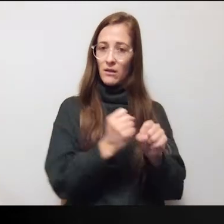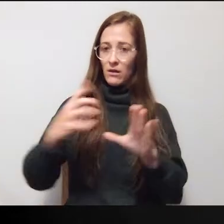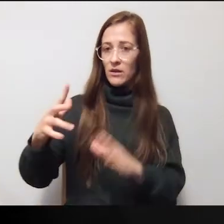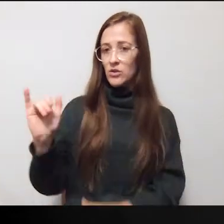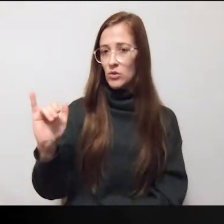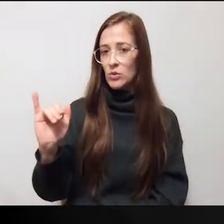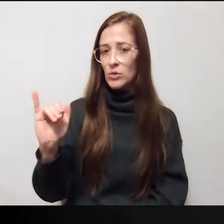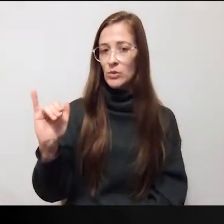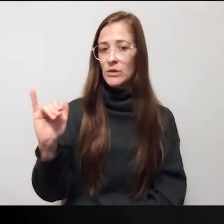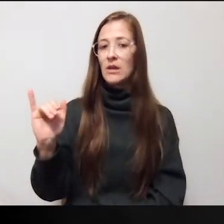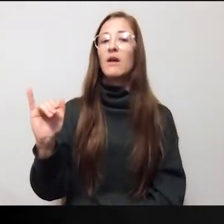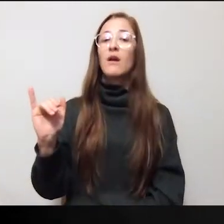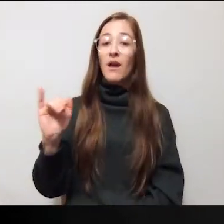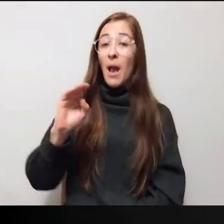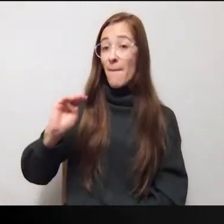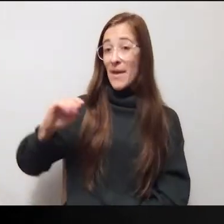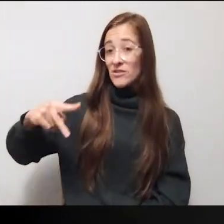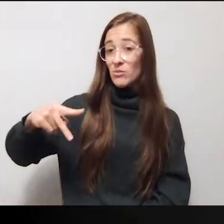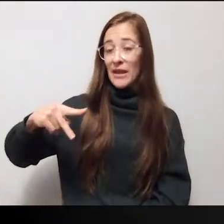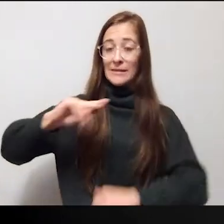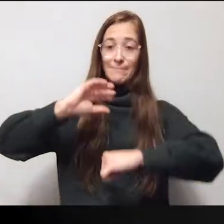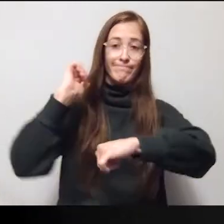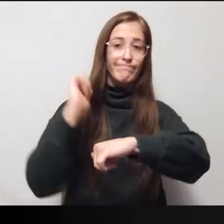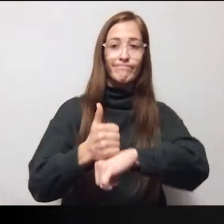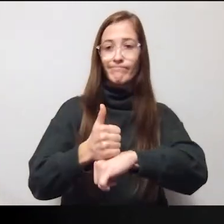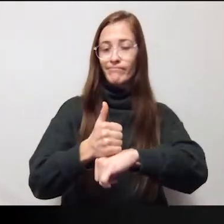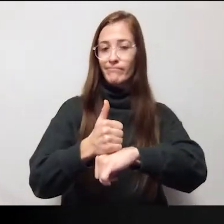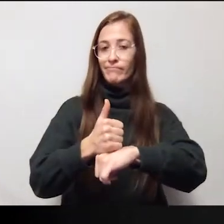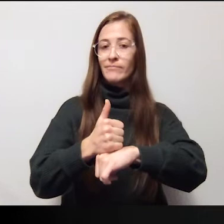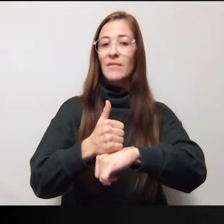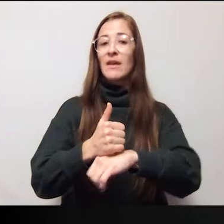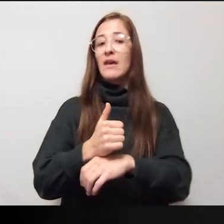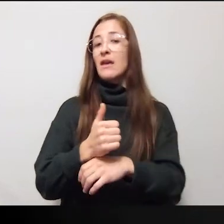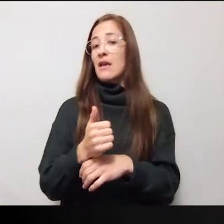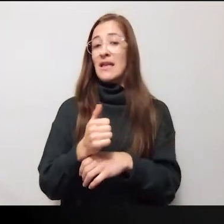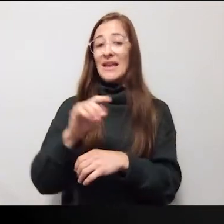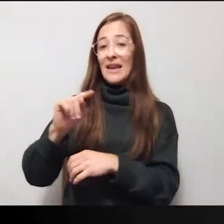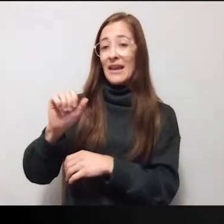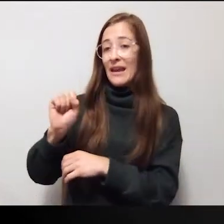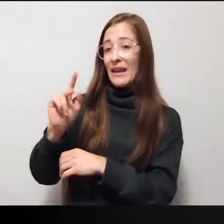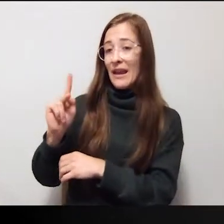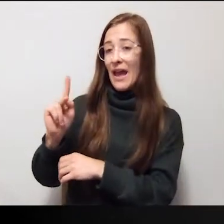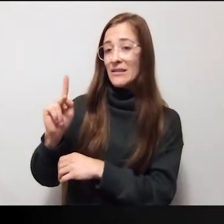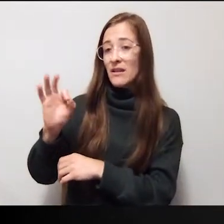And so as master plans are put together, as task forces are put together,